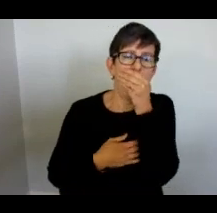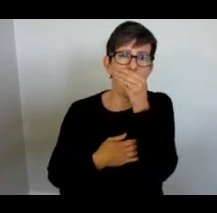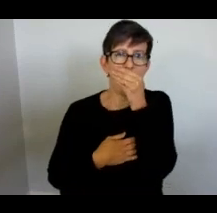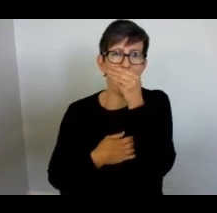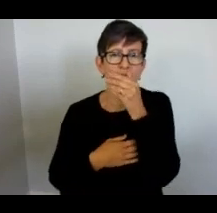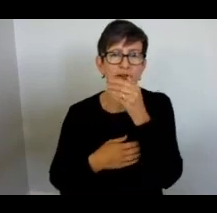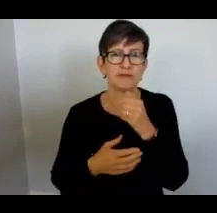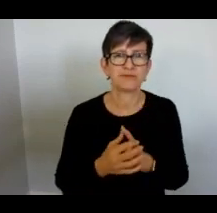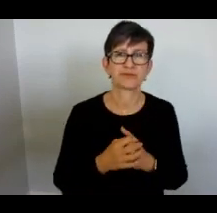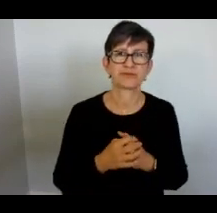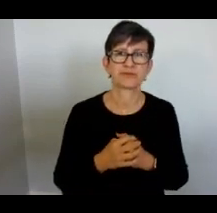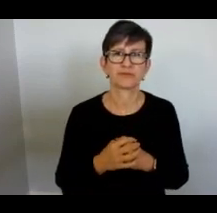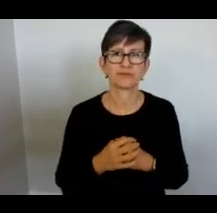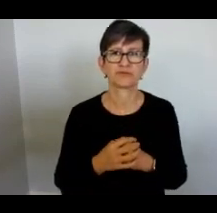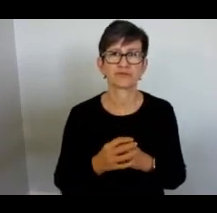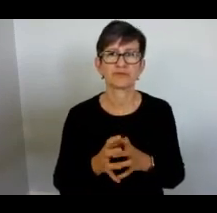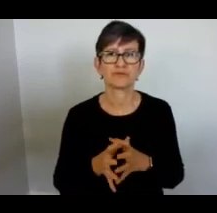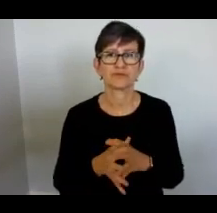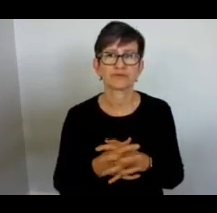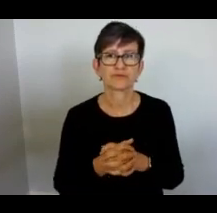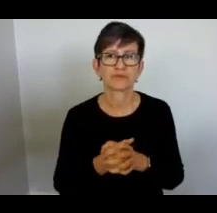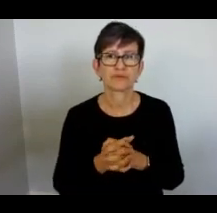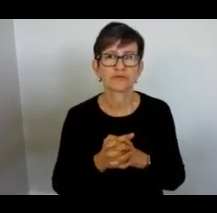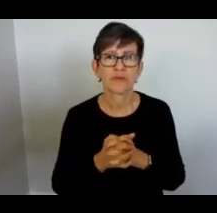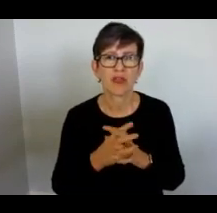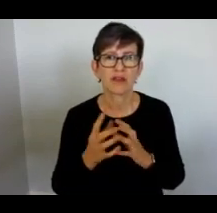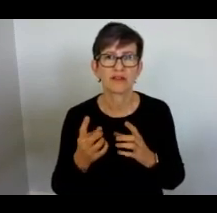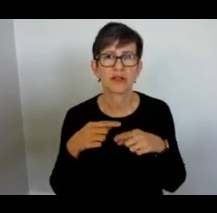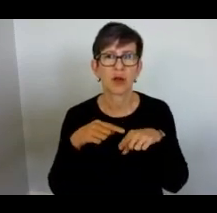to the applicant lawyer or the inquiries line. KATHERINE: Thank you, Nicholas.